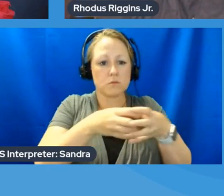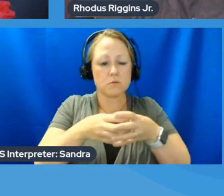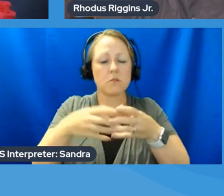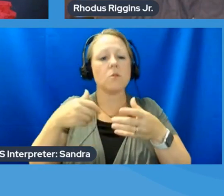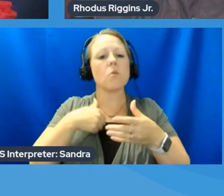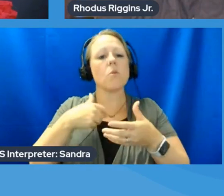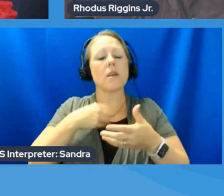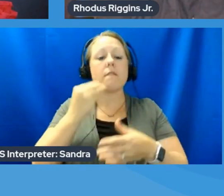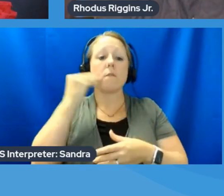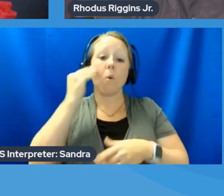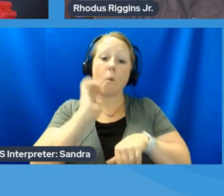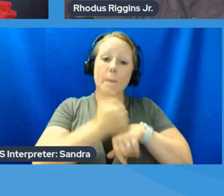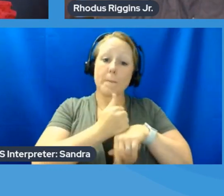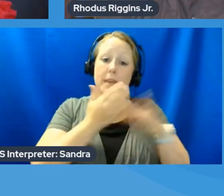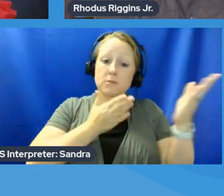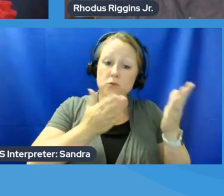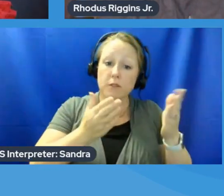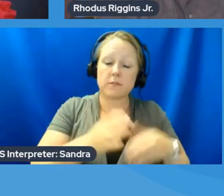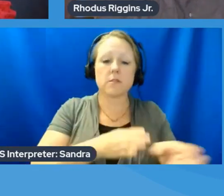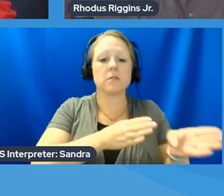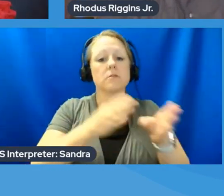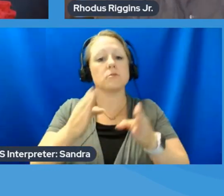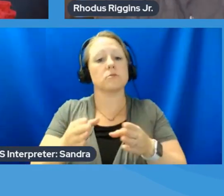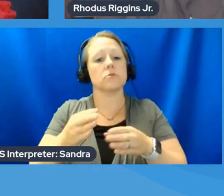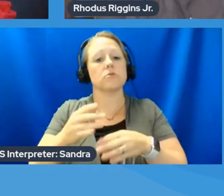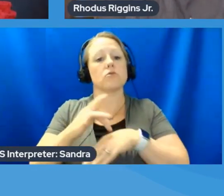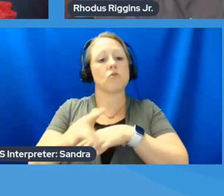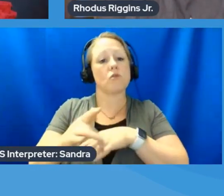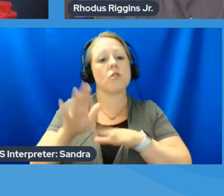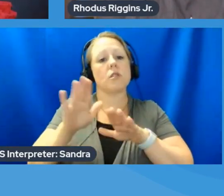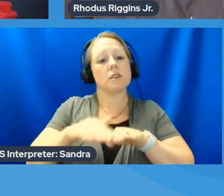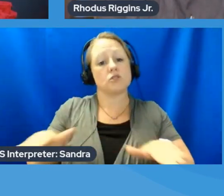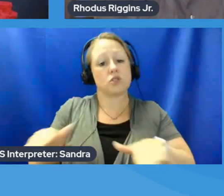and early childhood programs,